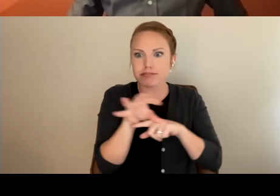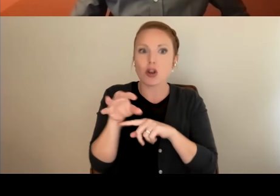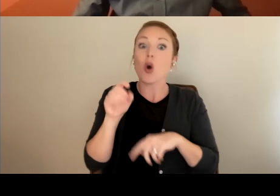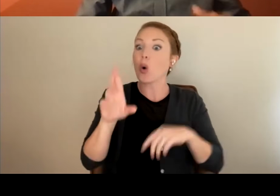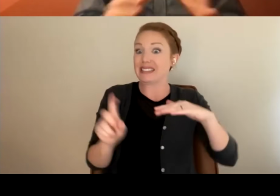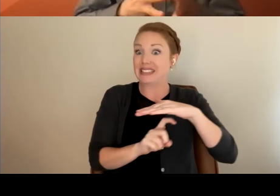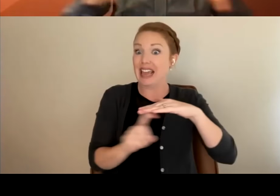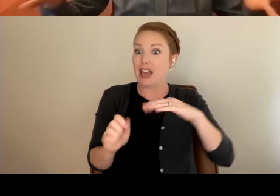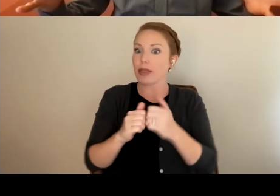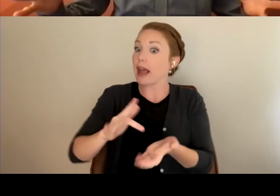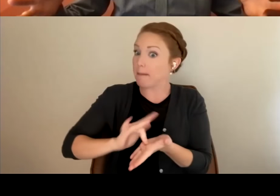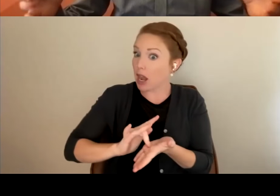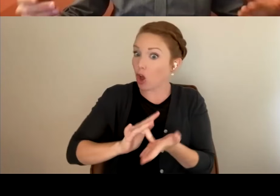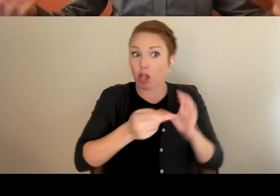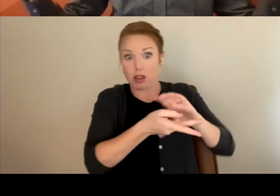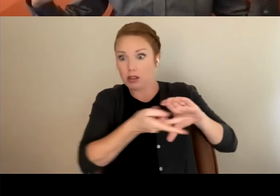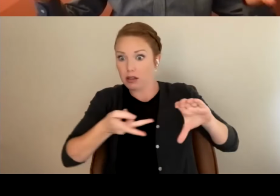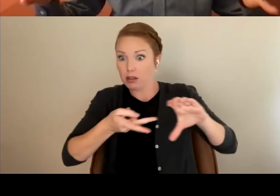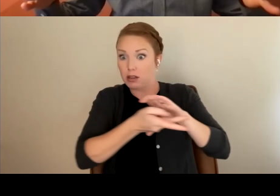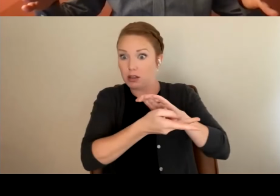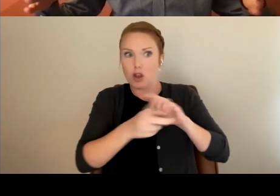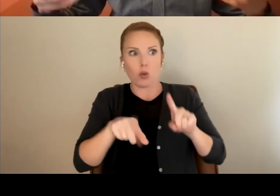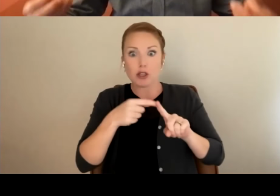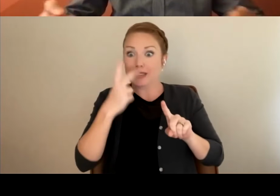and things like that. Whenever you're looking at a display or experiencing a display, and